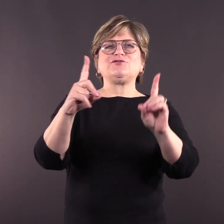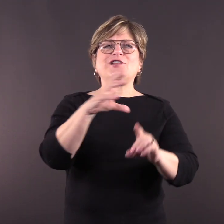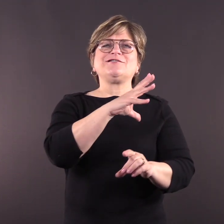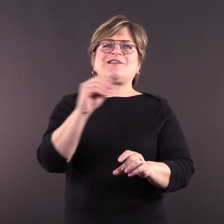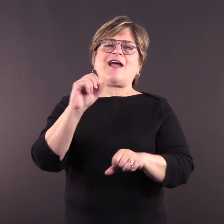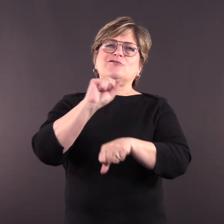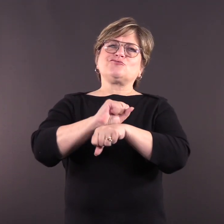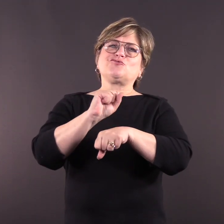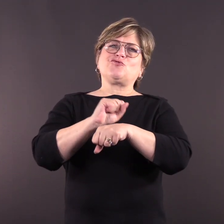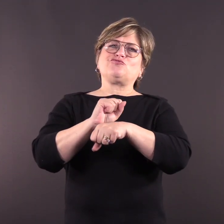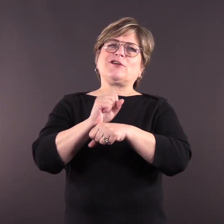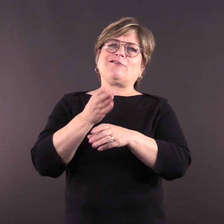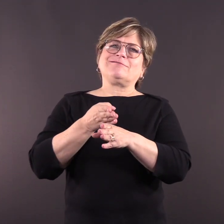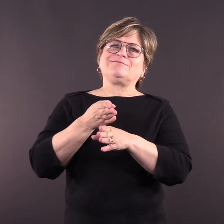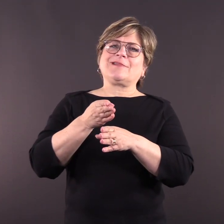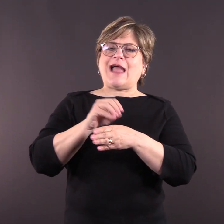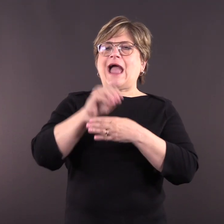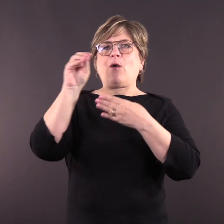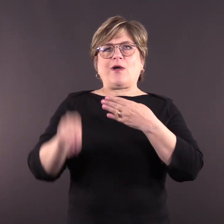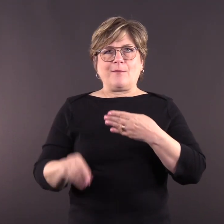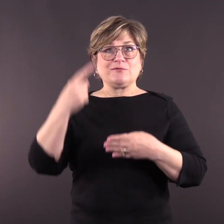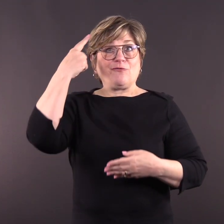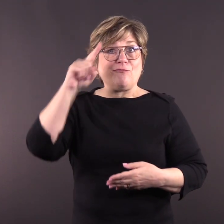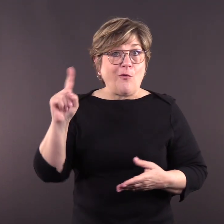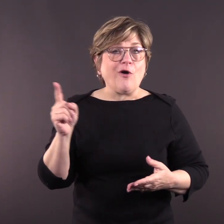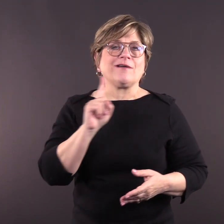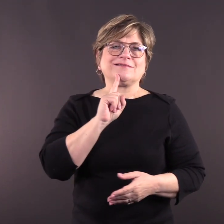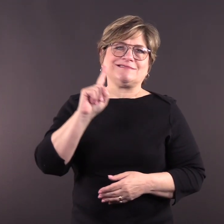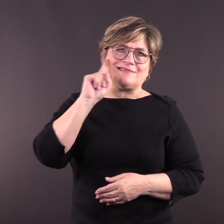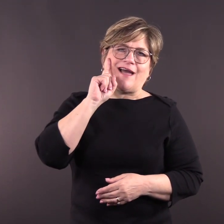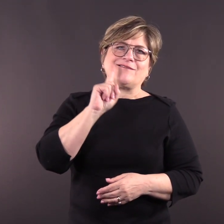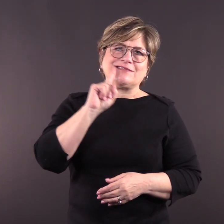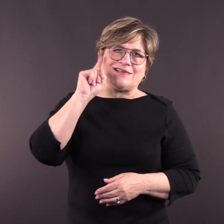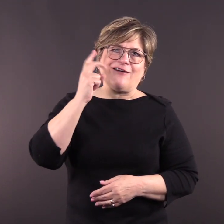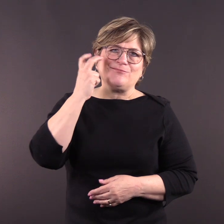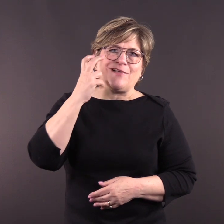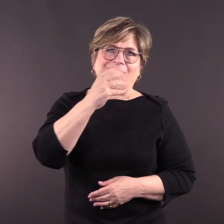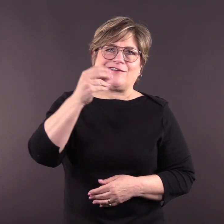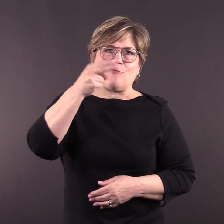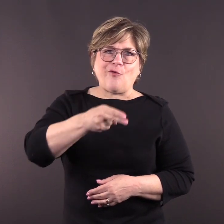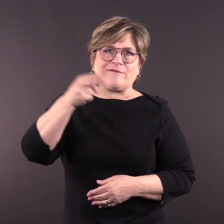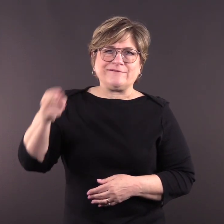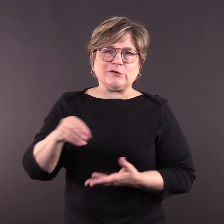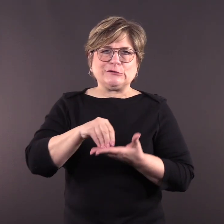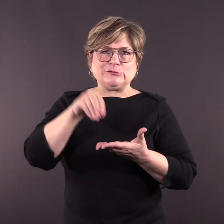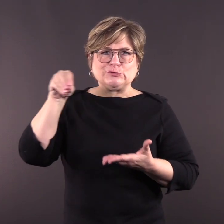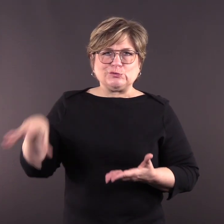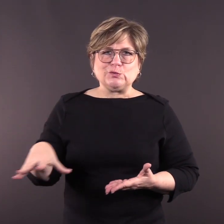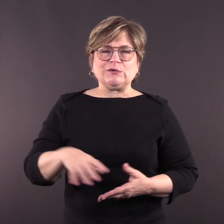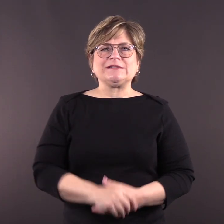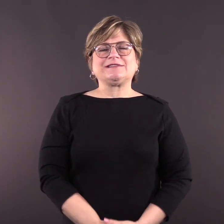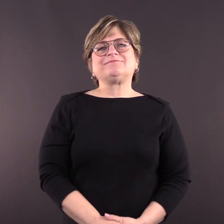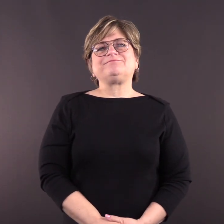education and career outcomes for deaf, deafblind, and hard of hearing students.